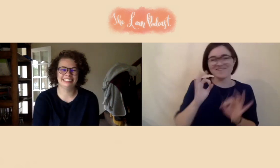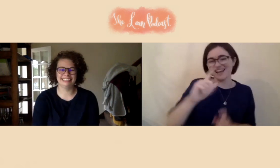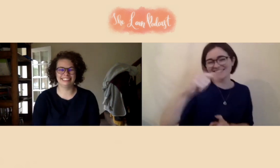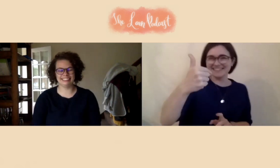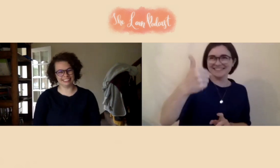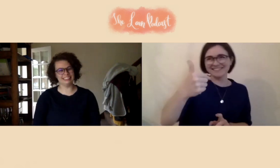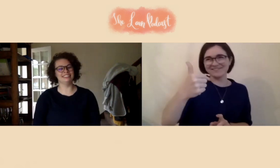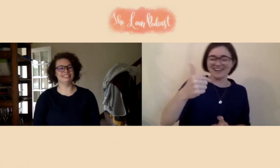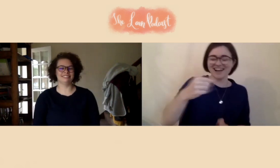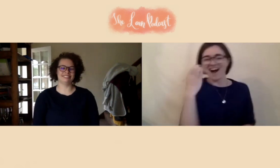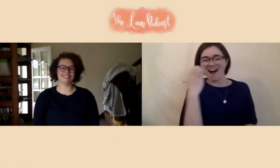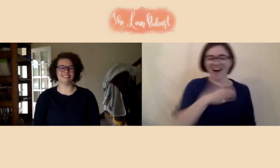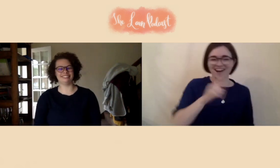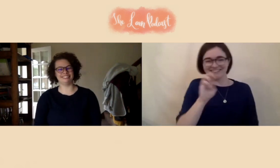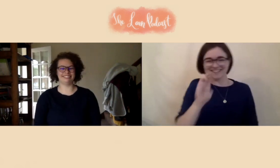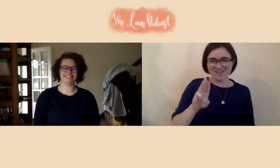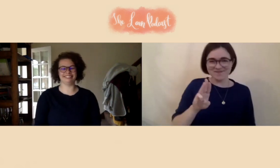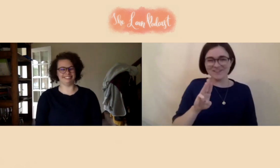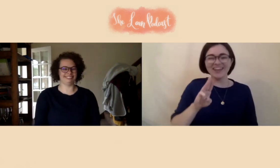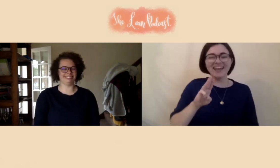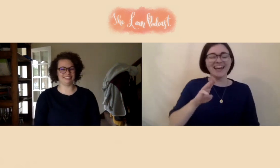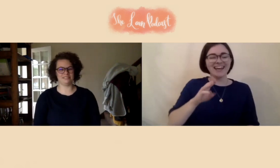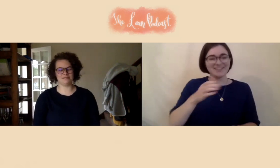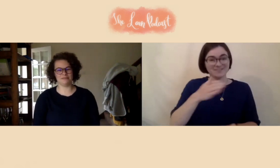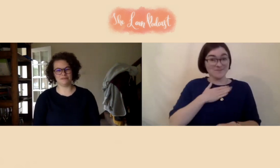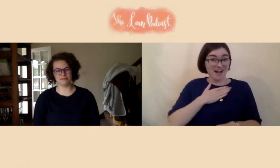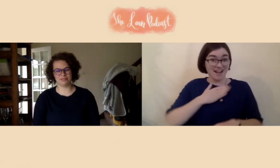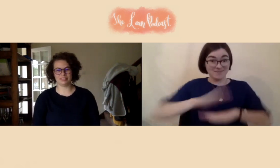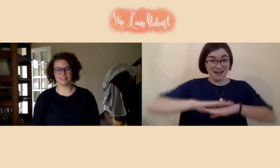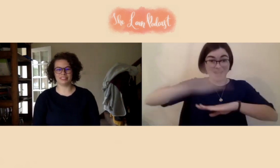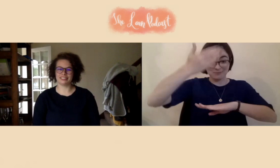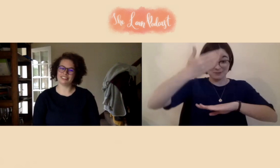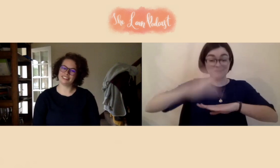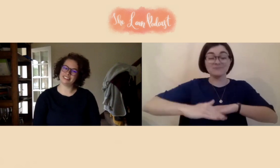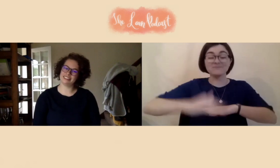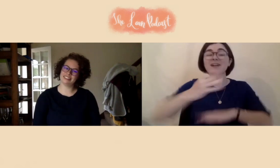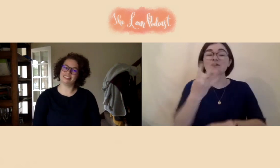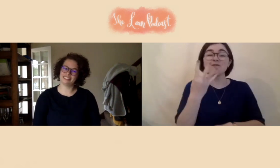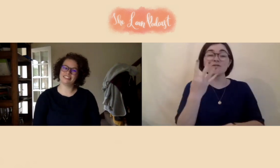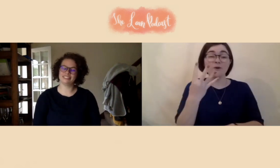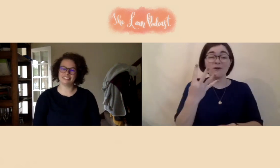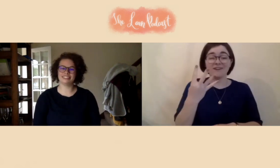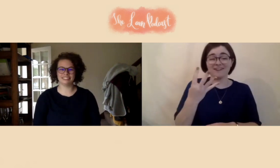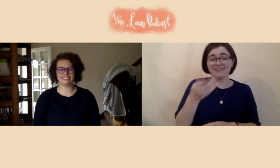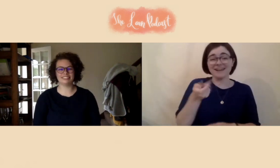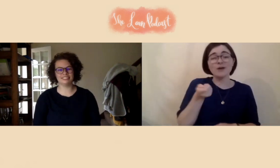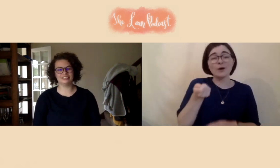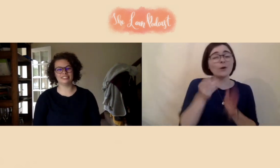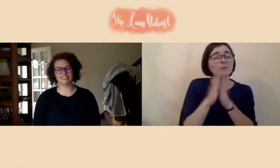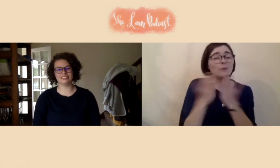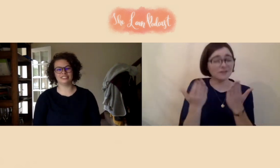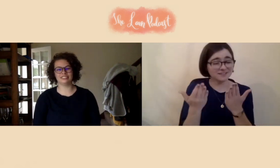from my laptop is to sit on four recipe books. I particularly like a cookbook 'cause they're large and in charge,